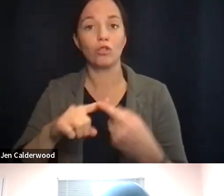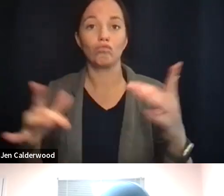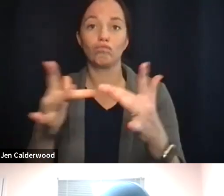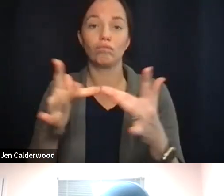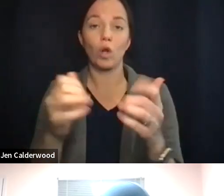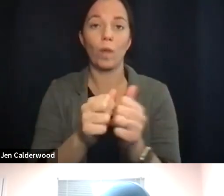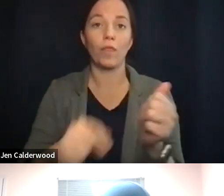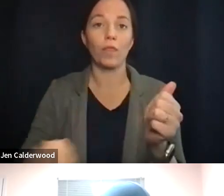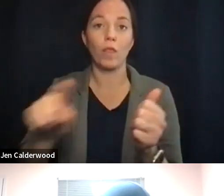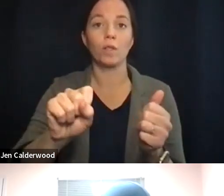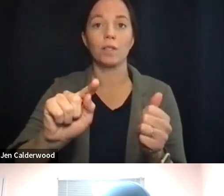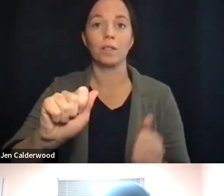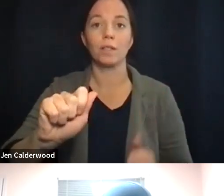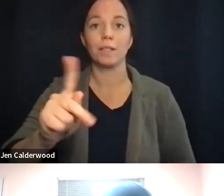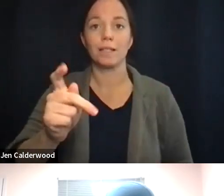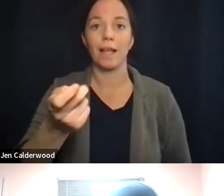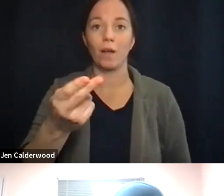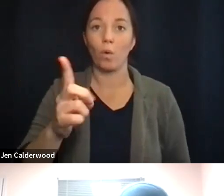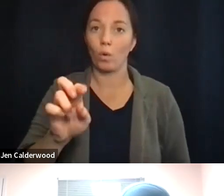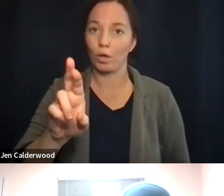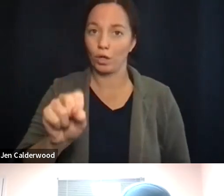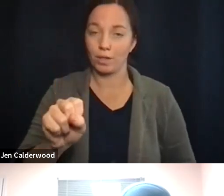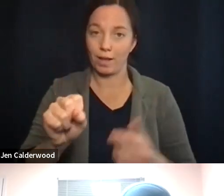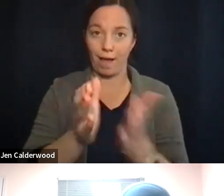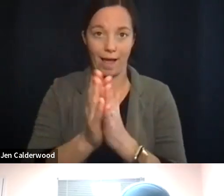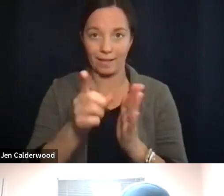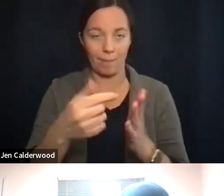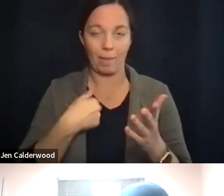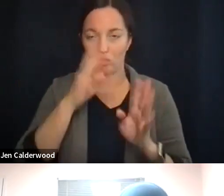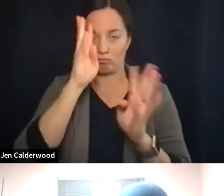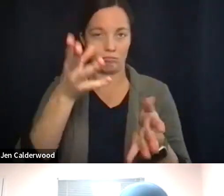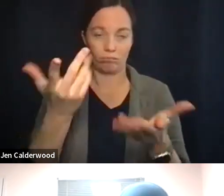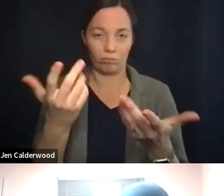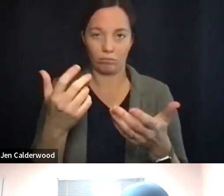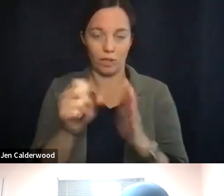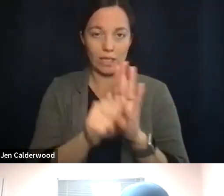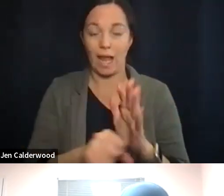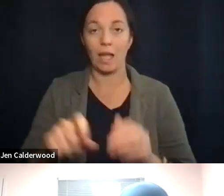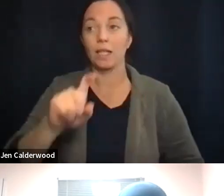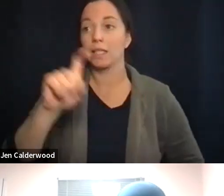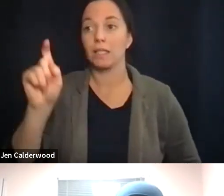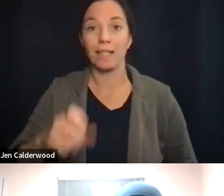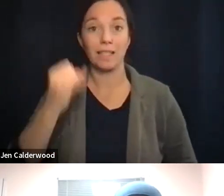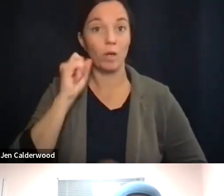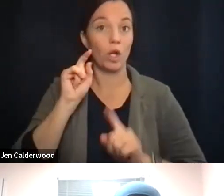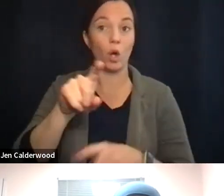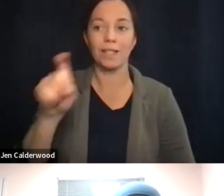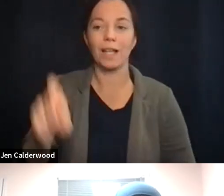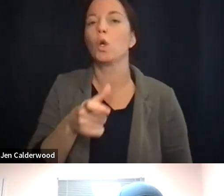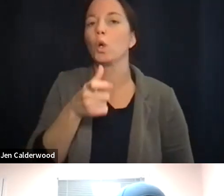So if we're going to. And I'm just picking a stay here.